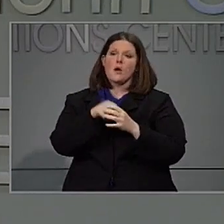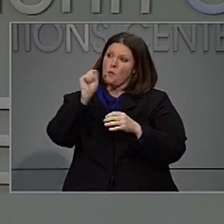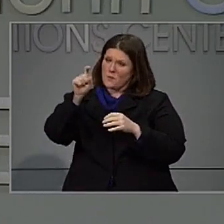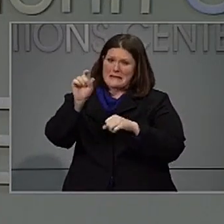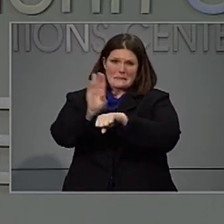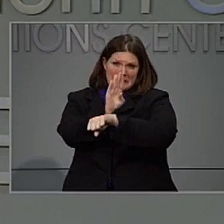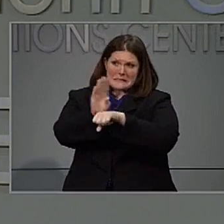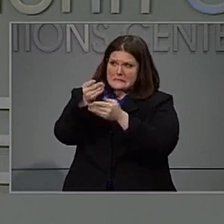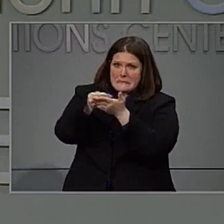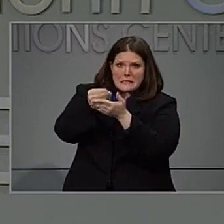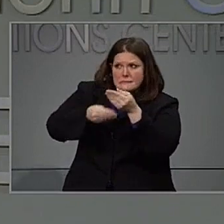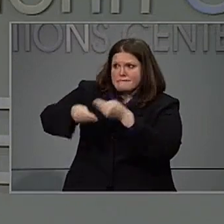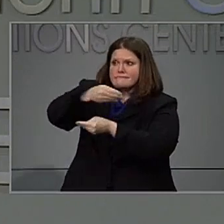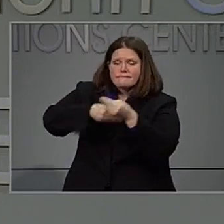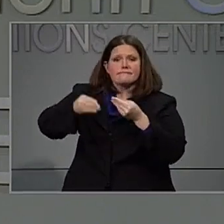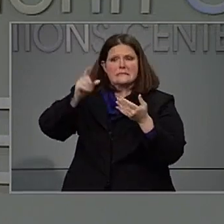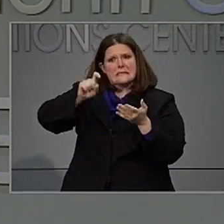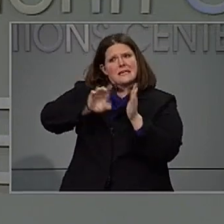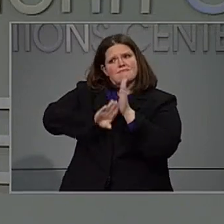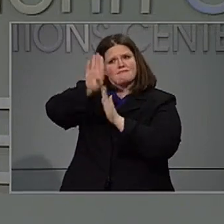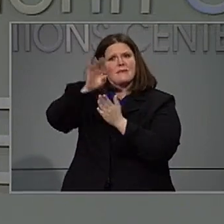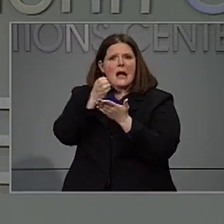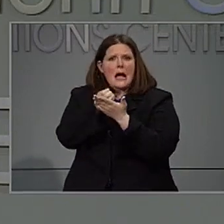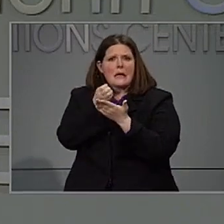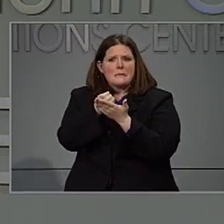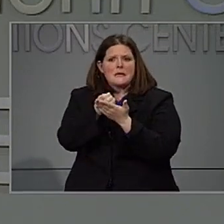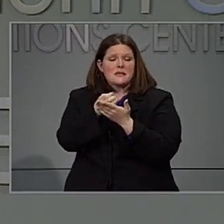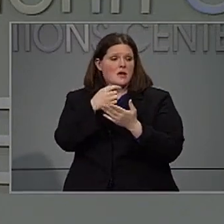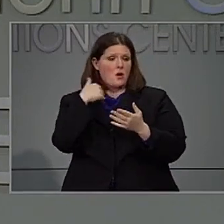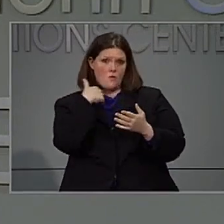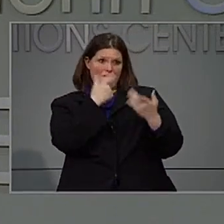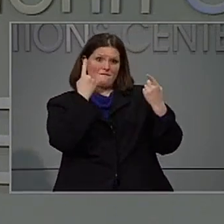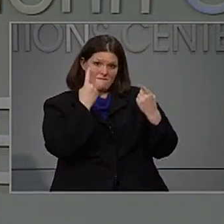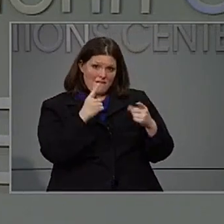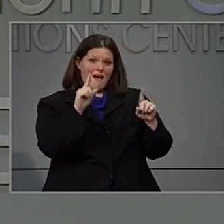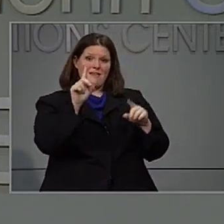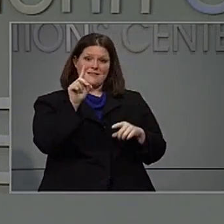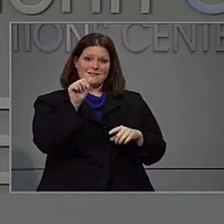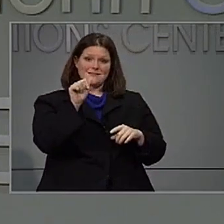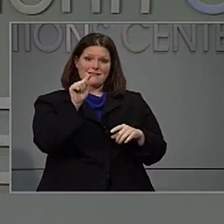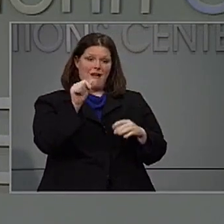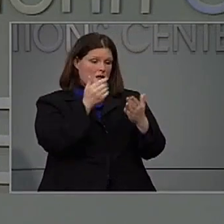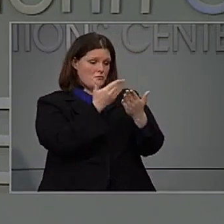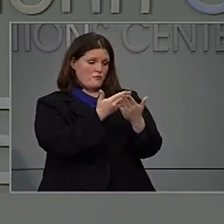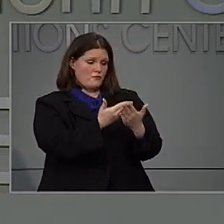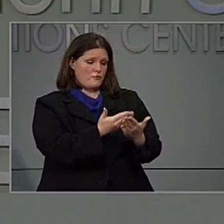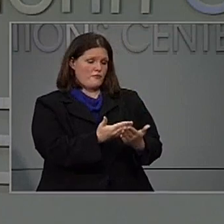OTHER THAN COVID-19, AND WE NEED TO GIVE A BOOST TO OUR ECONOMY. WE HAVE EXAMINED THIS